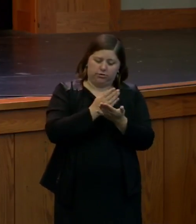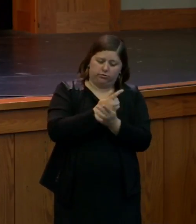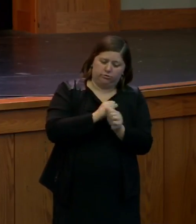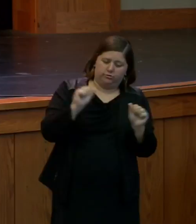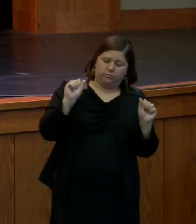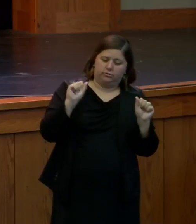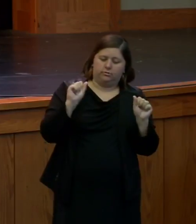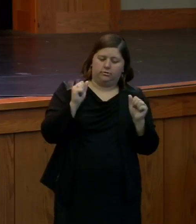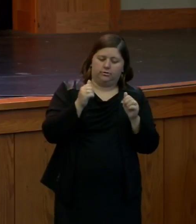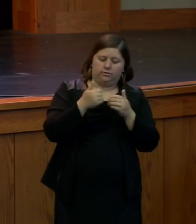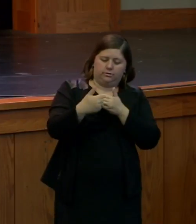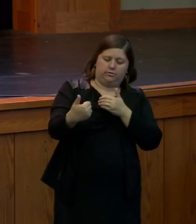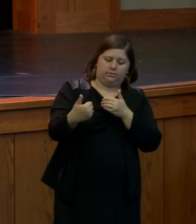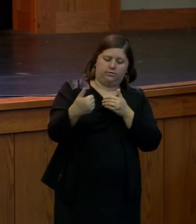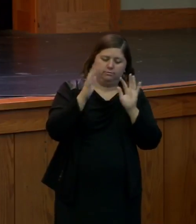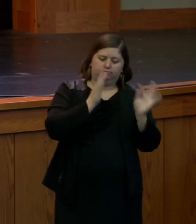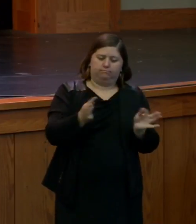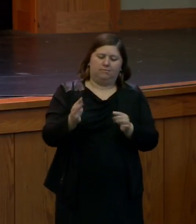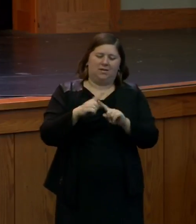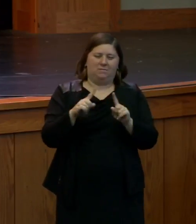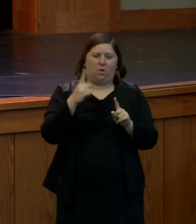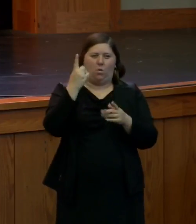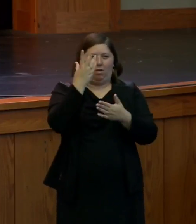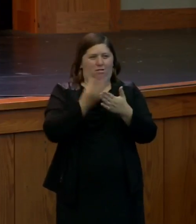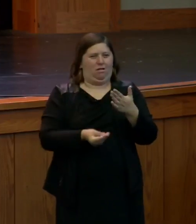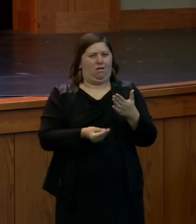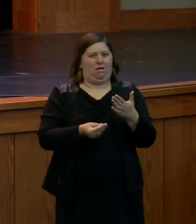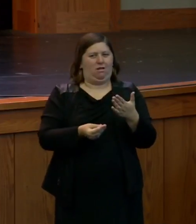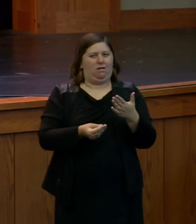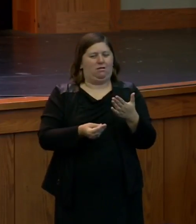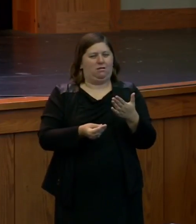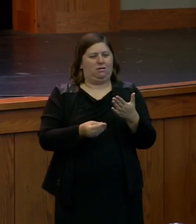THING THAT LACKED FOR ME WAS OUR HISTORY OF THE LACK OF VOTER